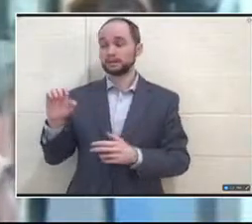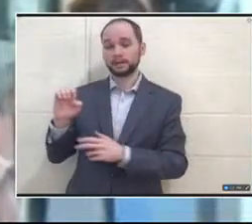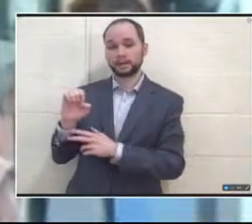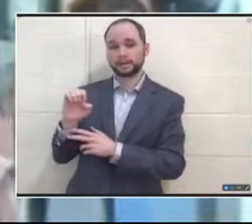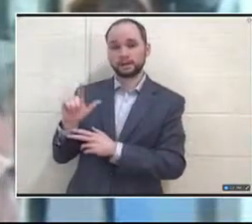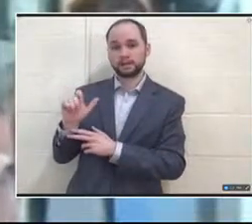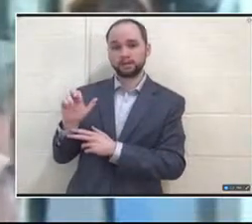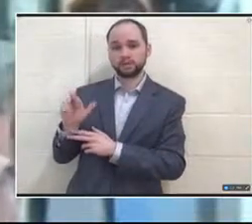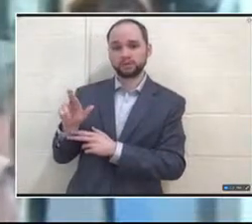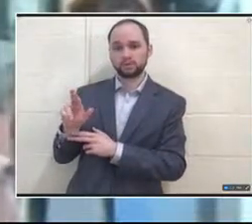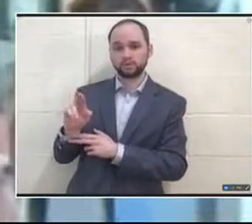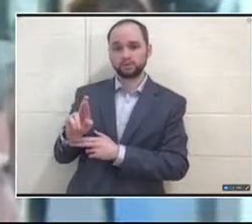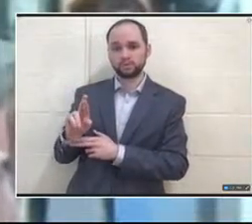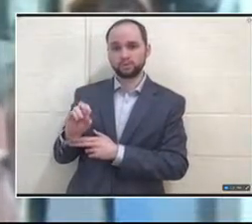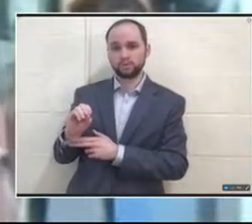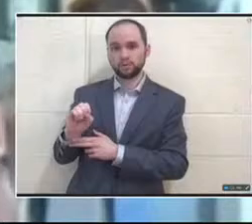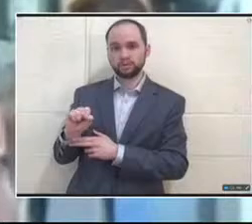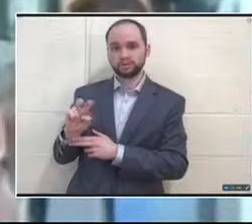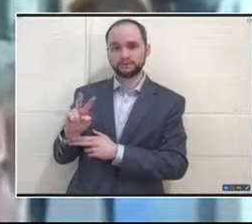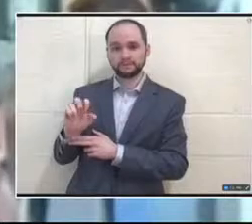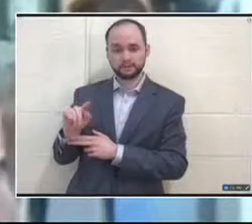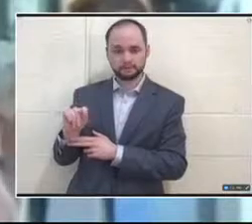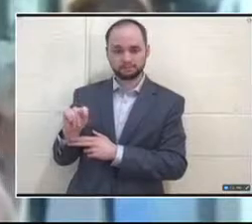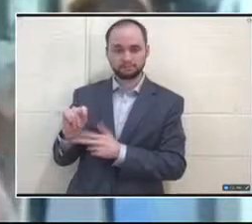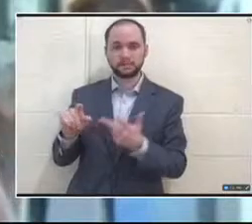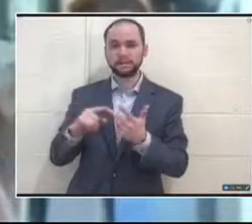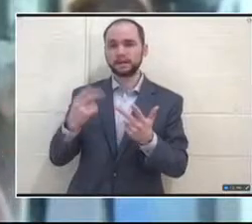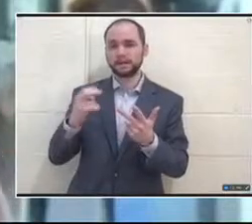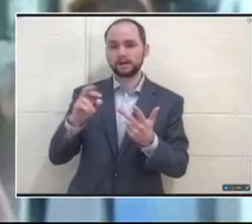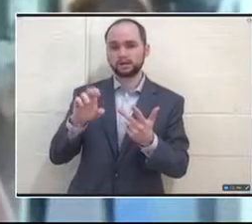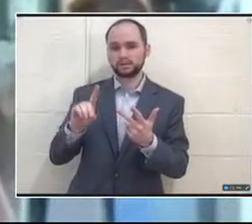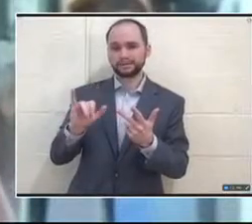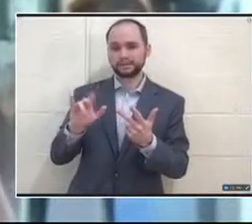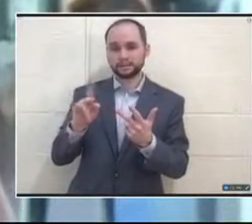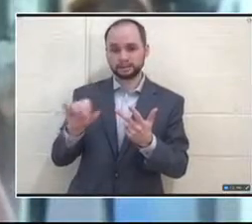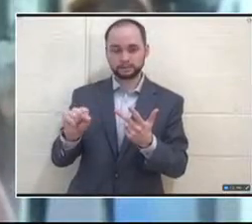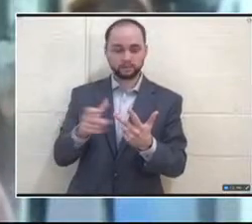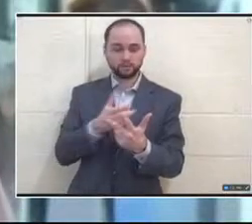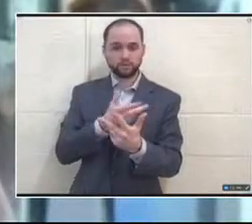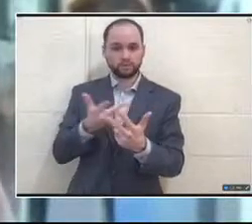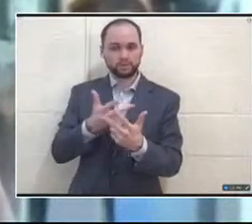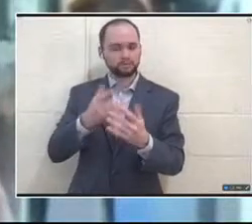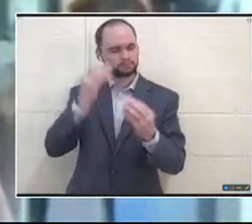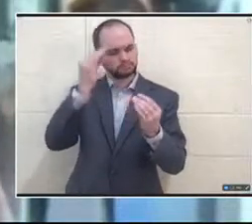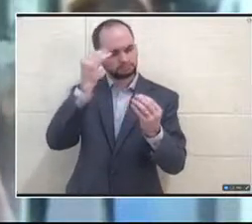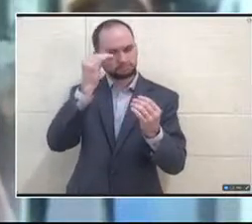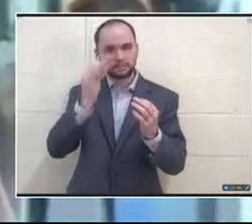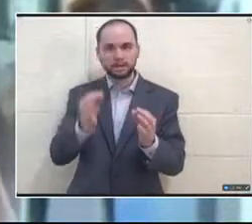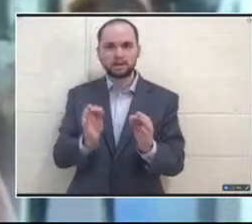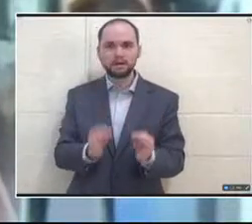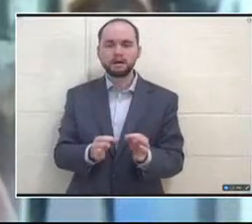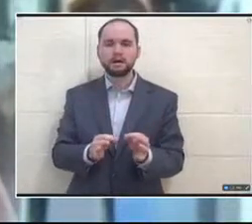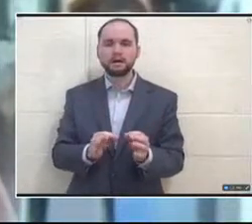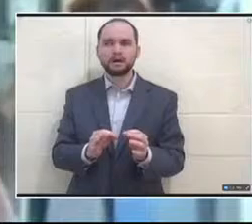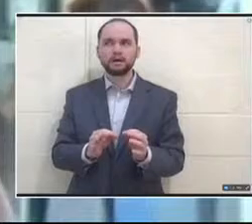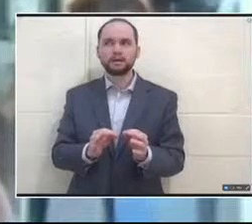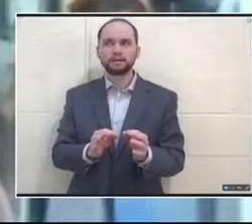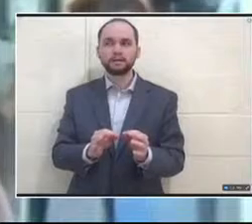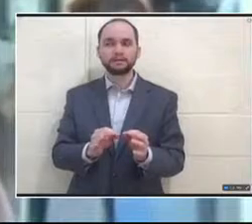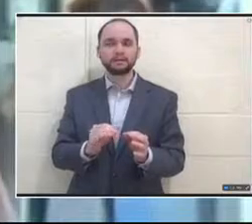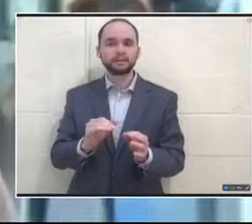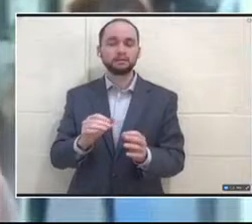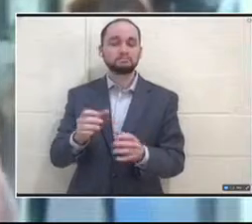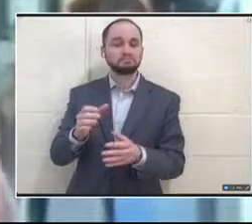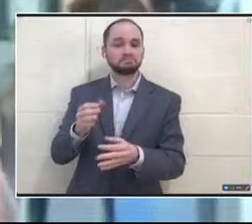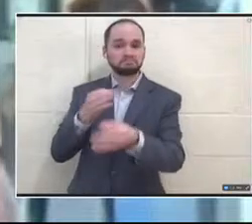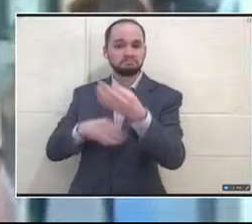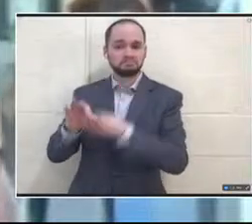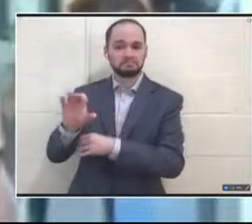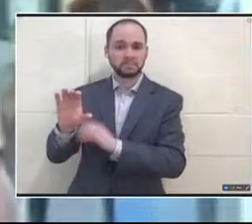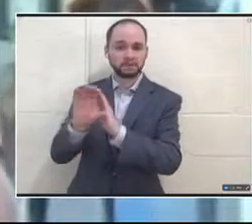going to happen that an alternative that could take place is to give the concert to everyone.